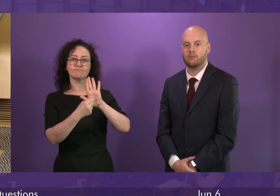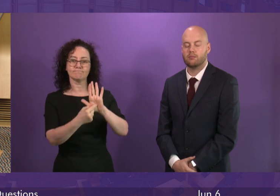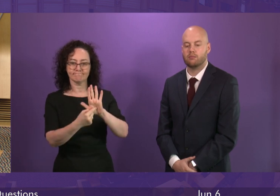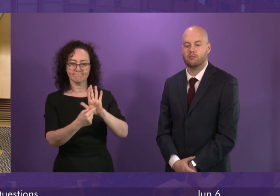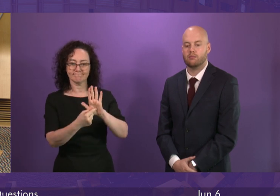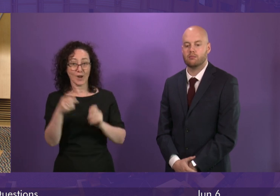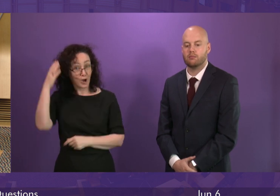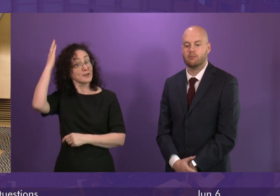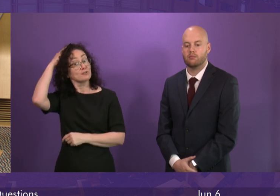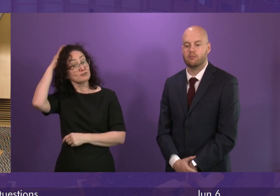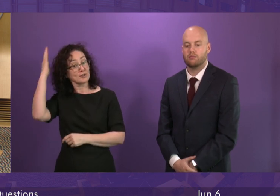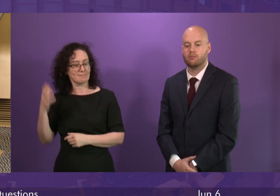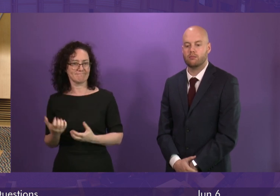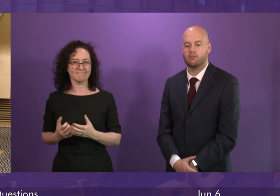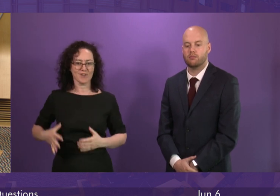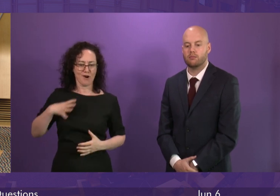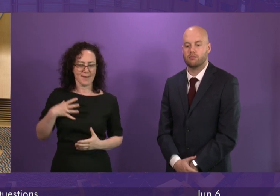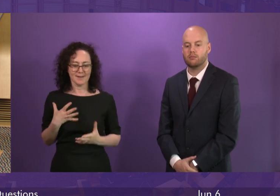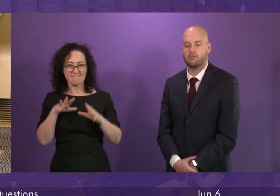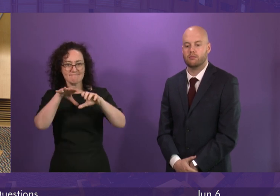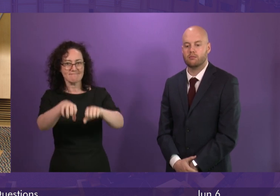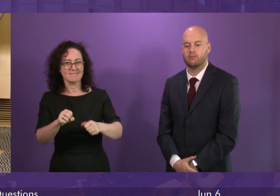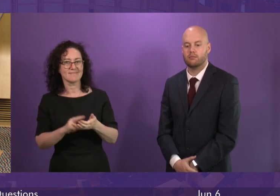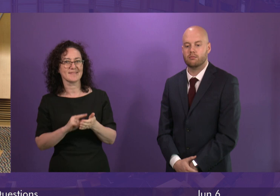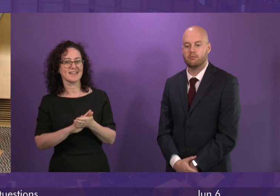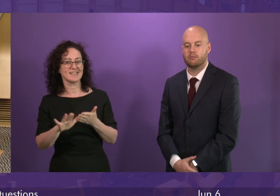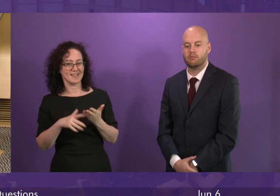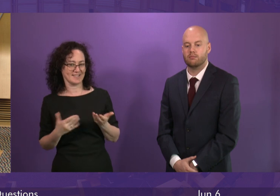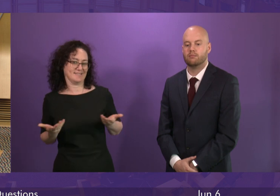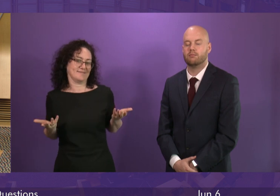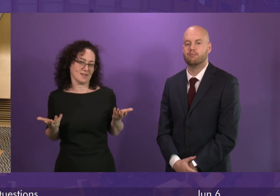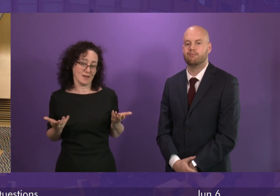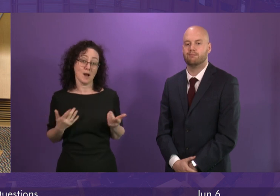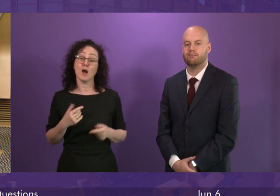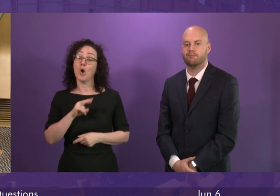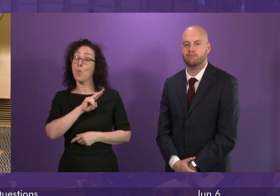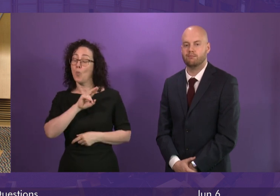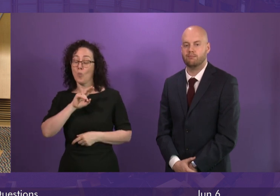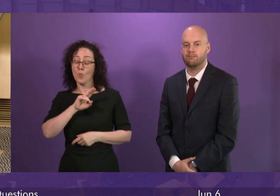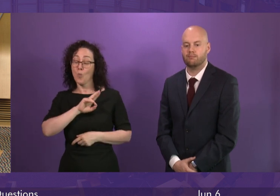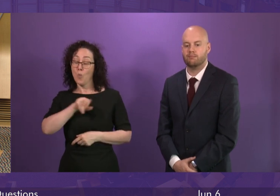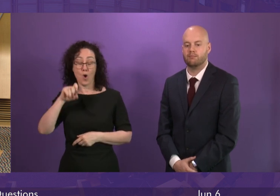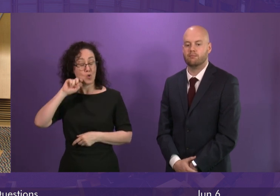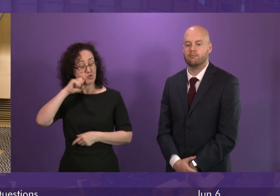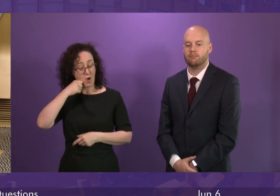to get his hands on the NHS. We will have nothing to do with that on this Government’s